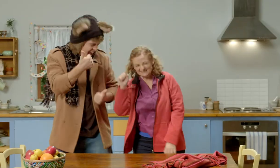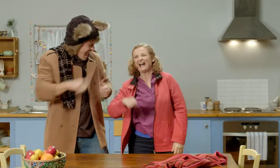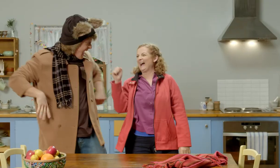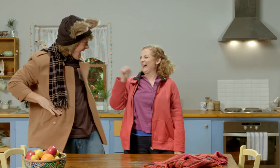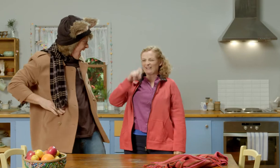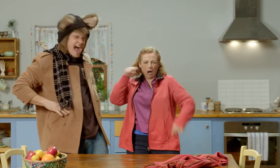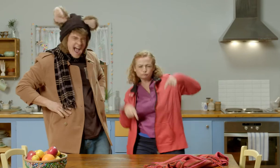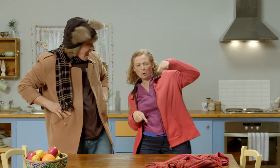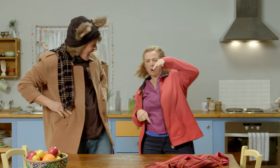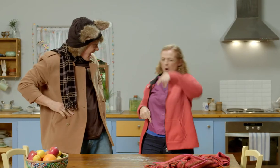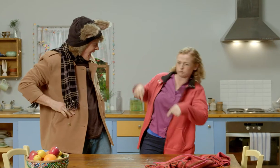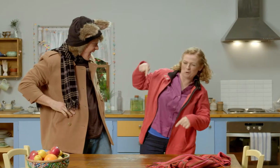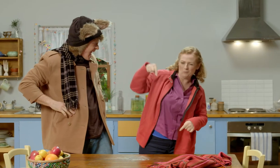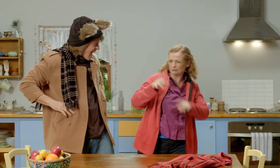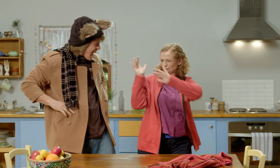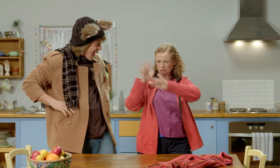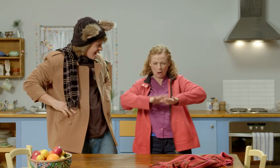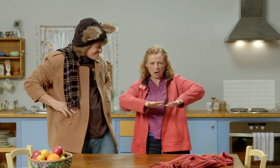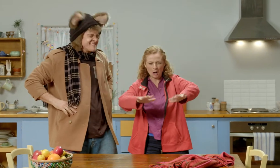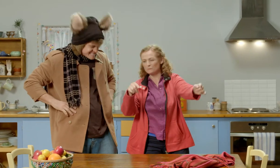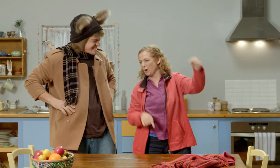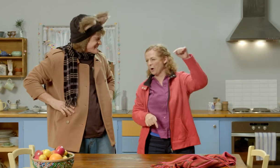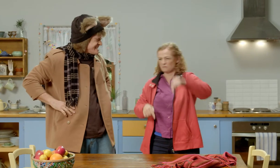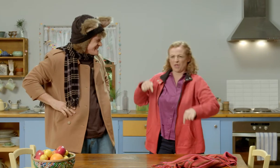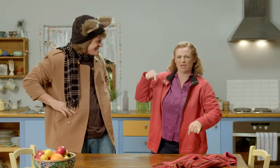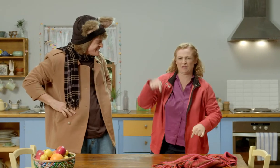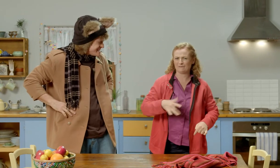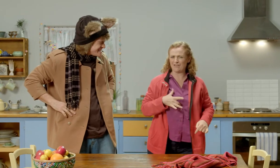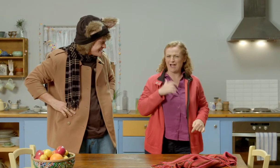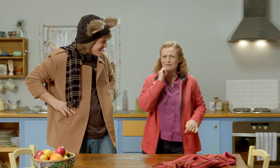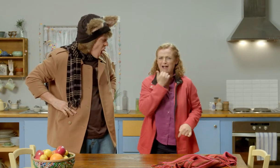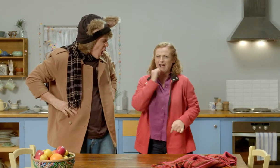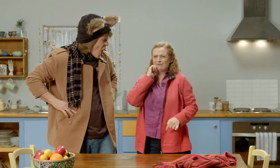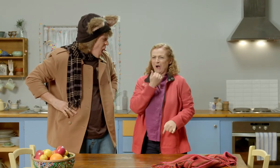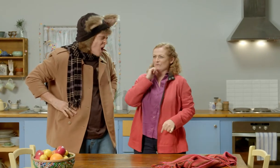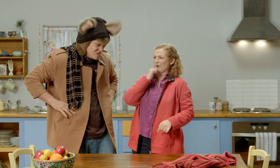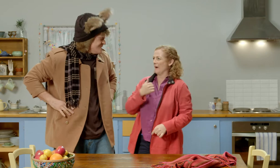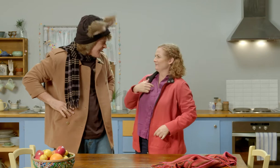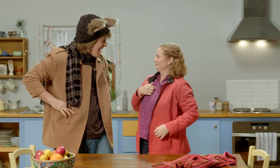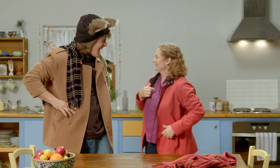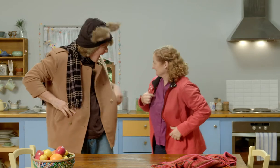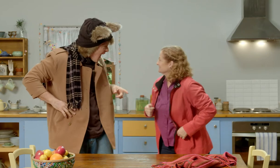Oh, that was so much fun! Yes, it was fun trudging through the snow. It made me feel really warm.